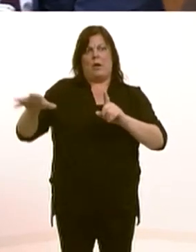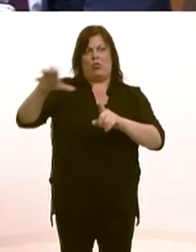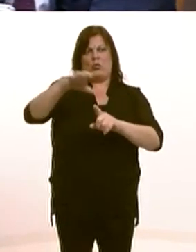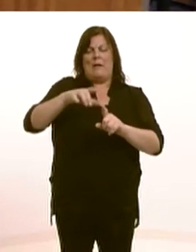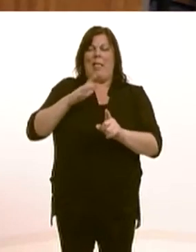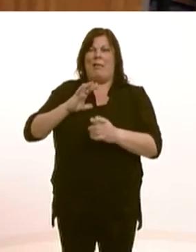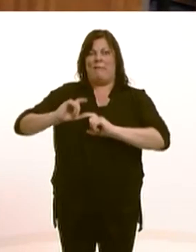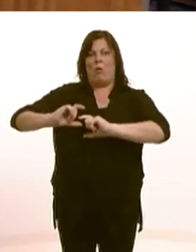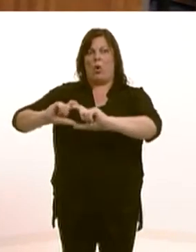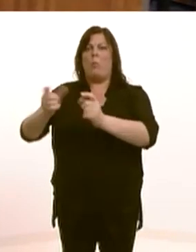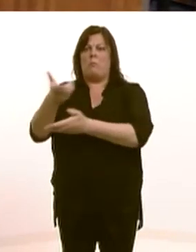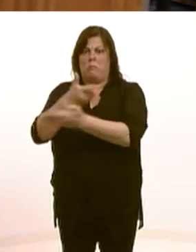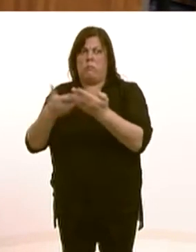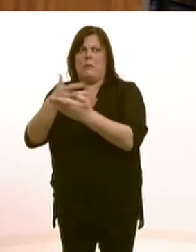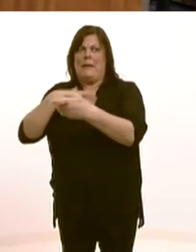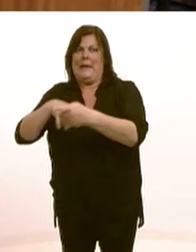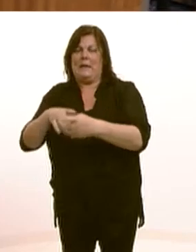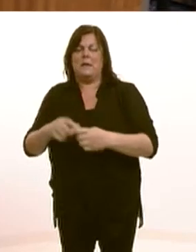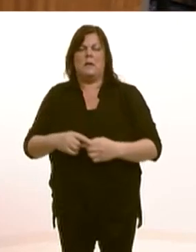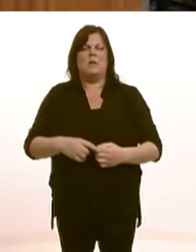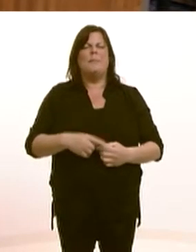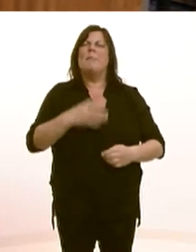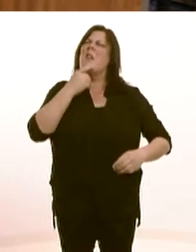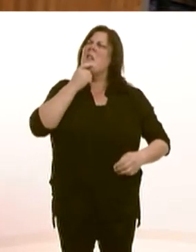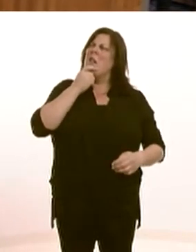Davies: The position has completely changed, First Minister, and youíve signed your Government